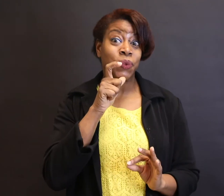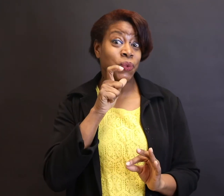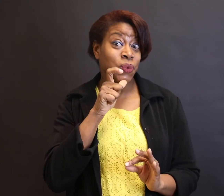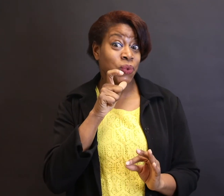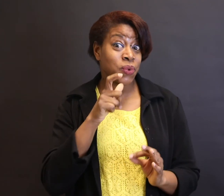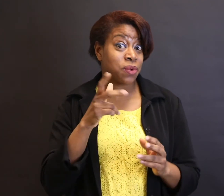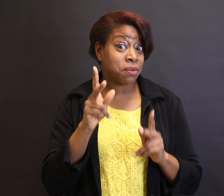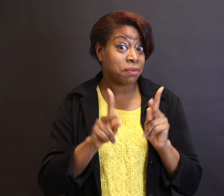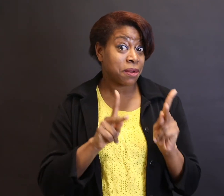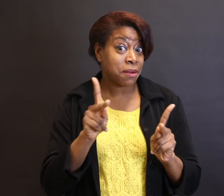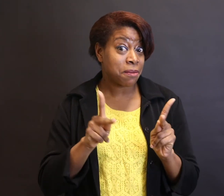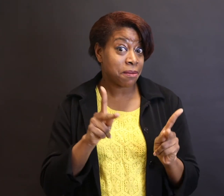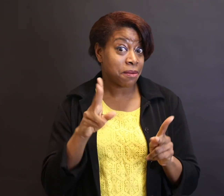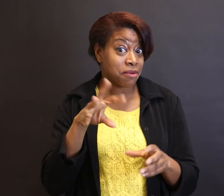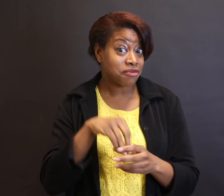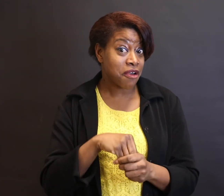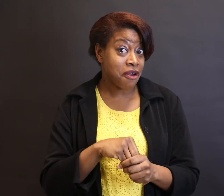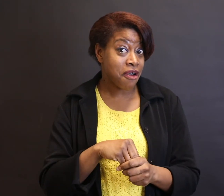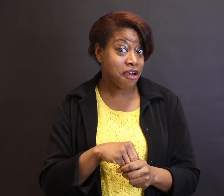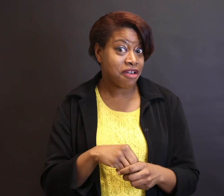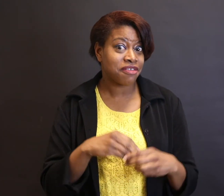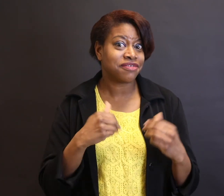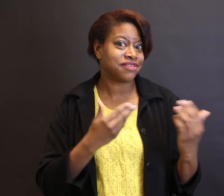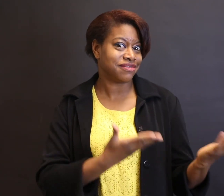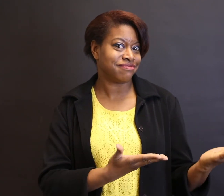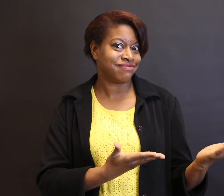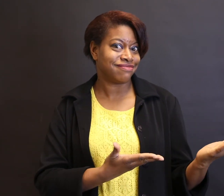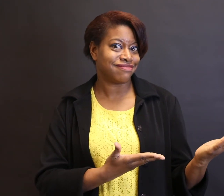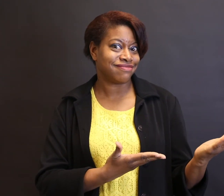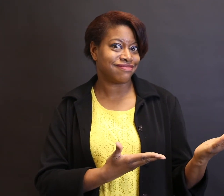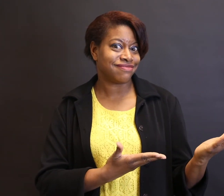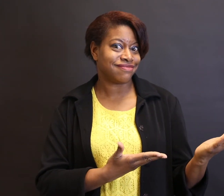They are: